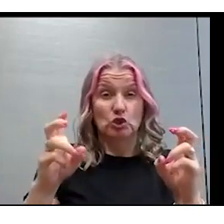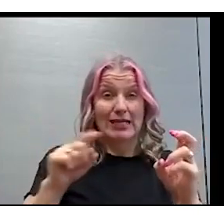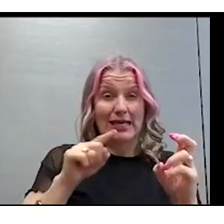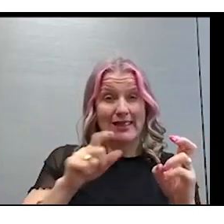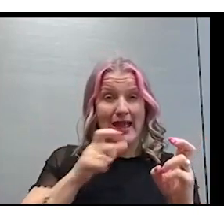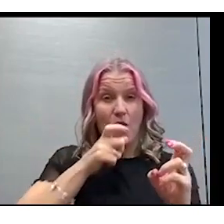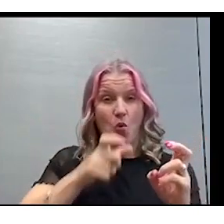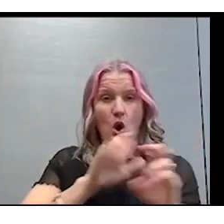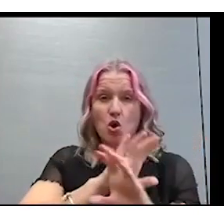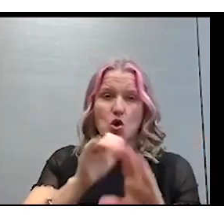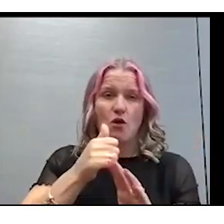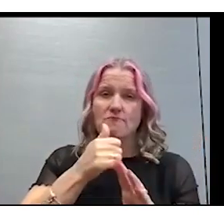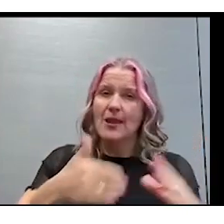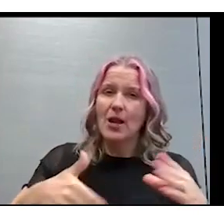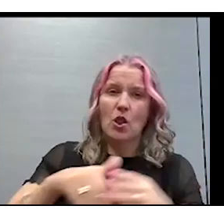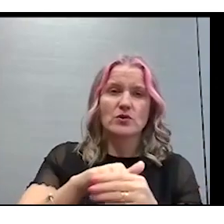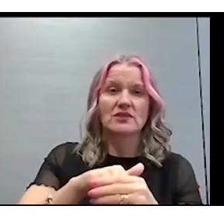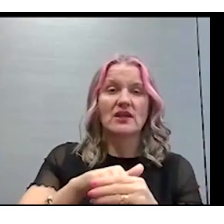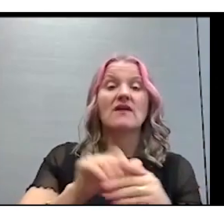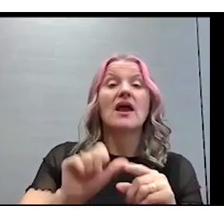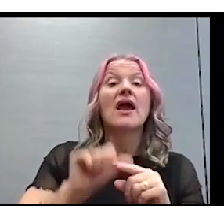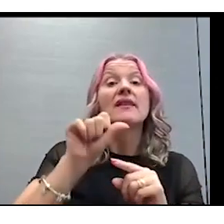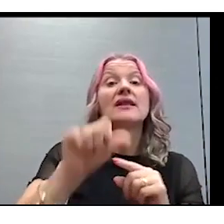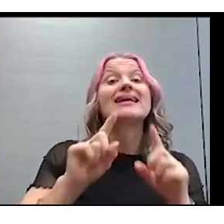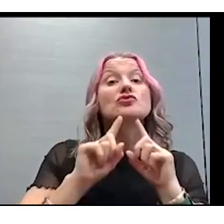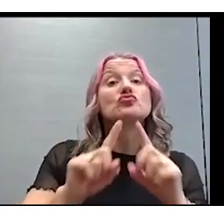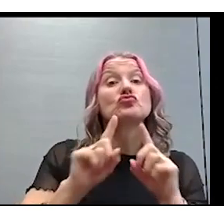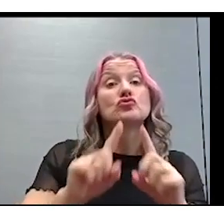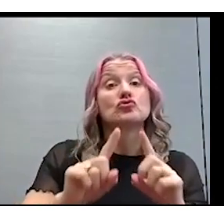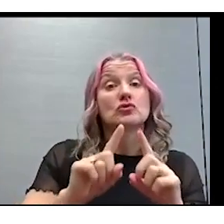What I would do and say in the next instruction, because usually you have